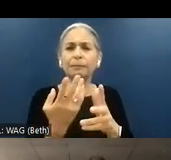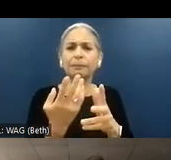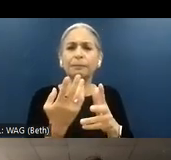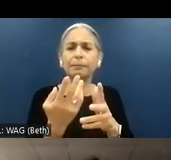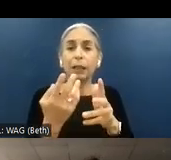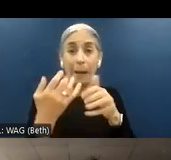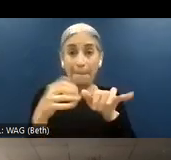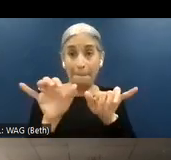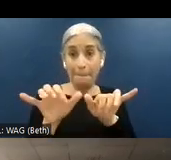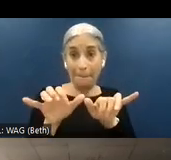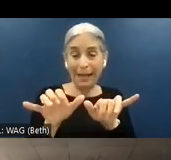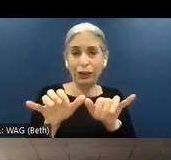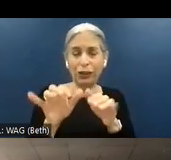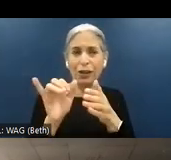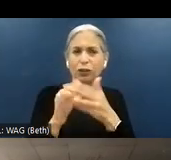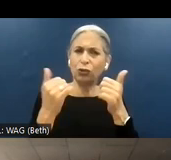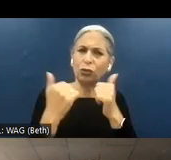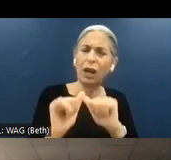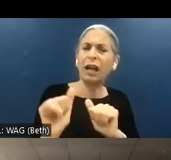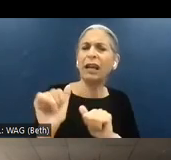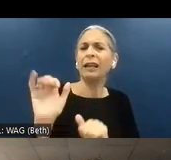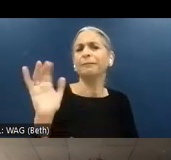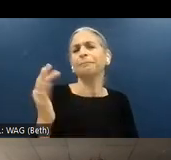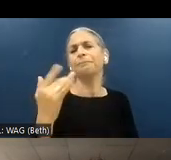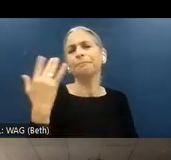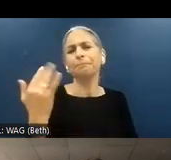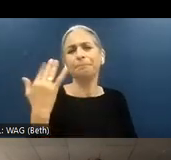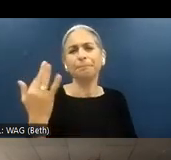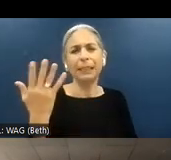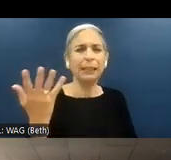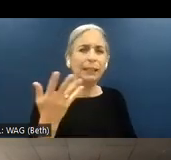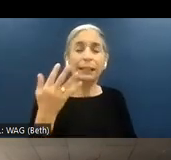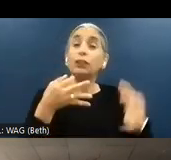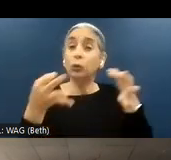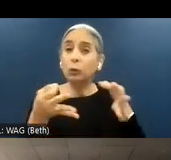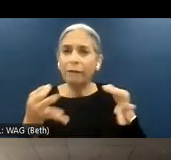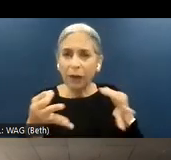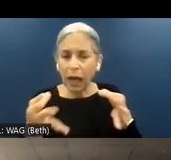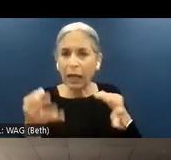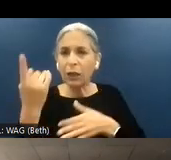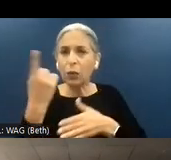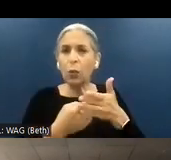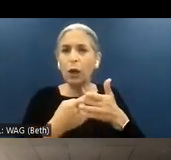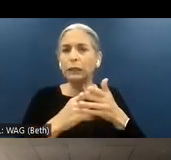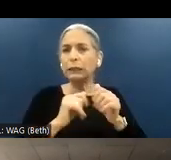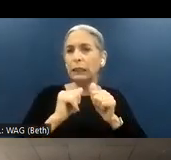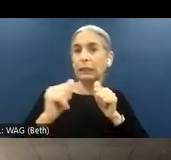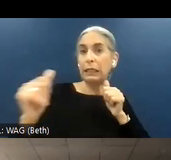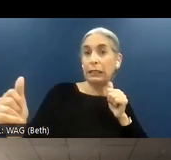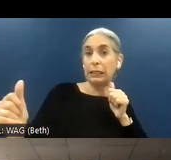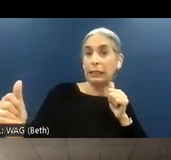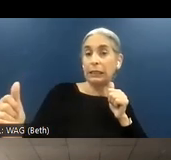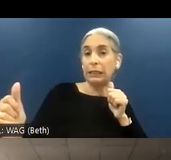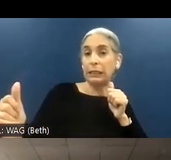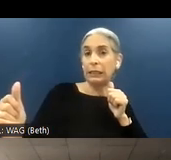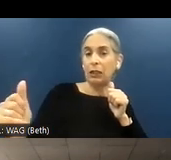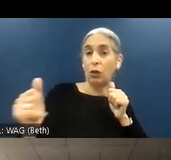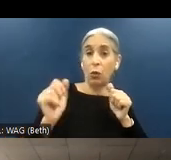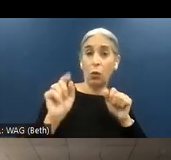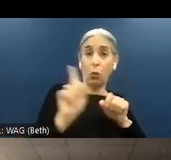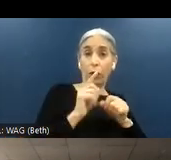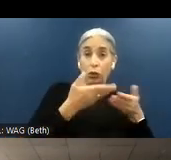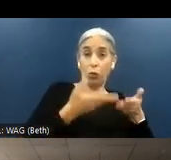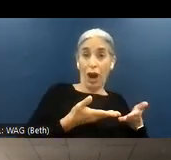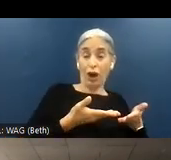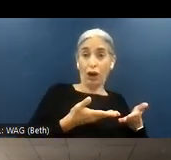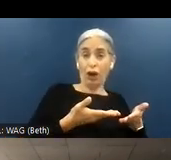measure, trying to define what's the distance between where you are and satisfying that